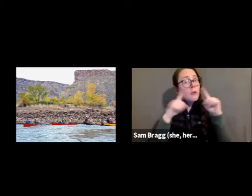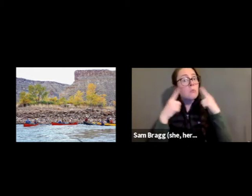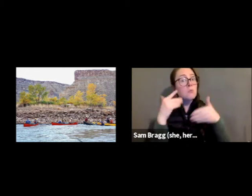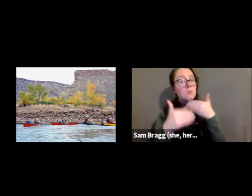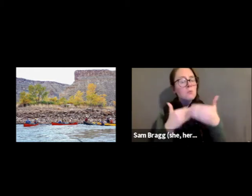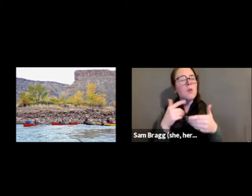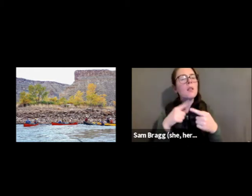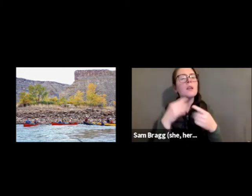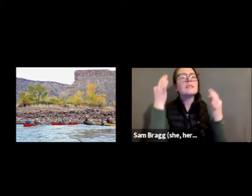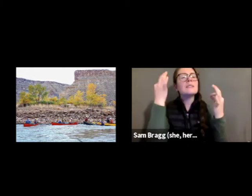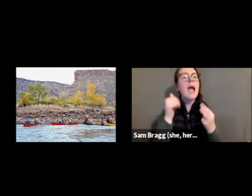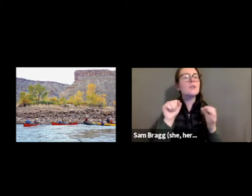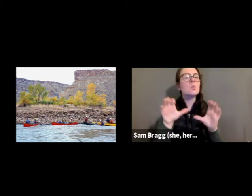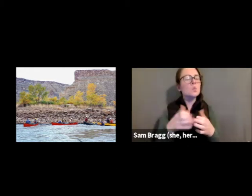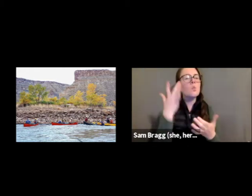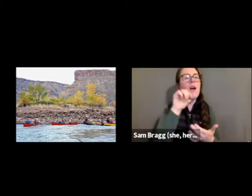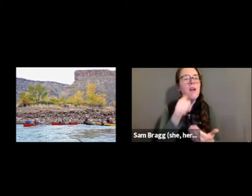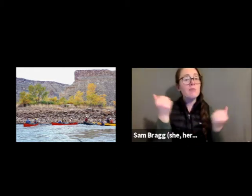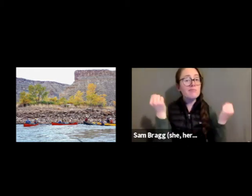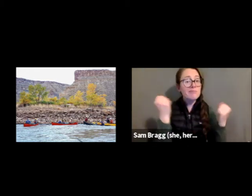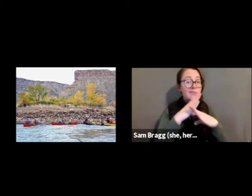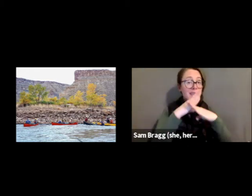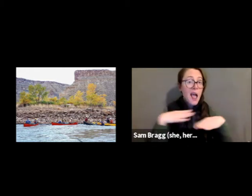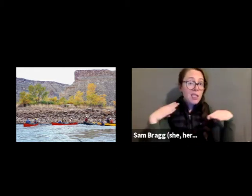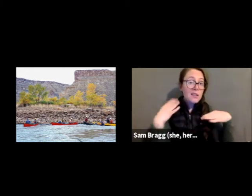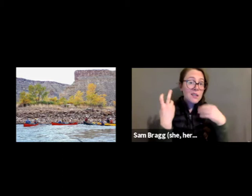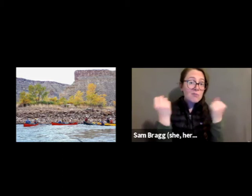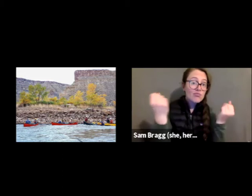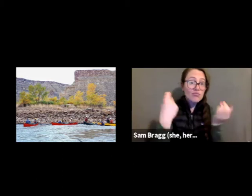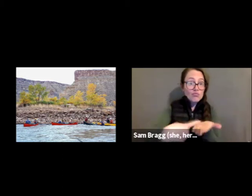we realized that it was decently effective and then we decided to try something different why not